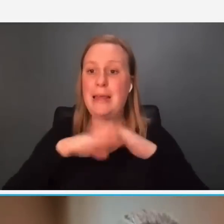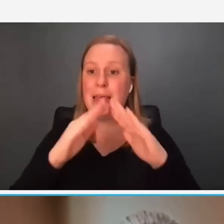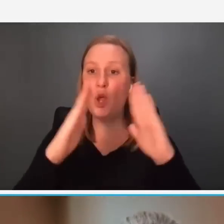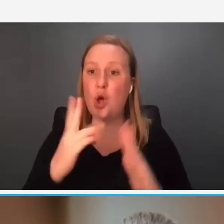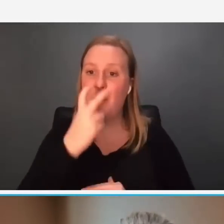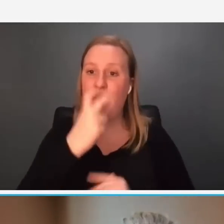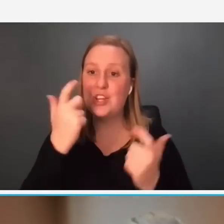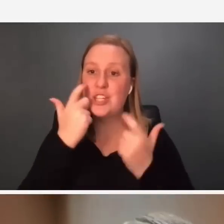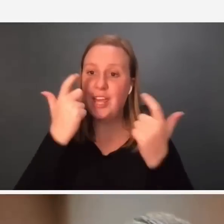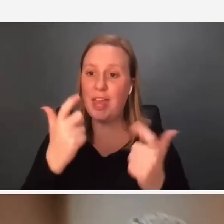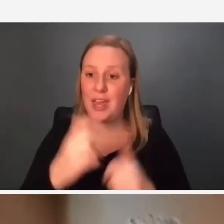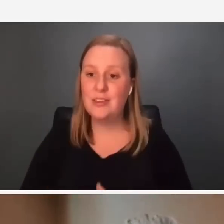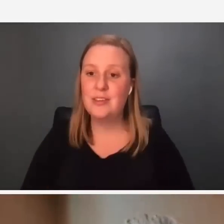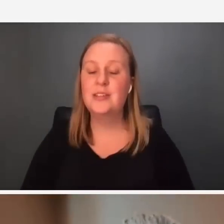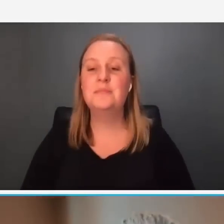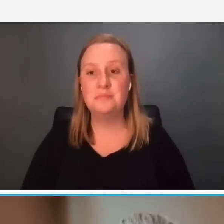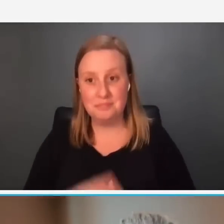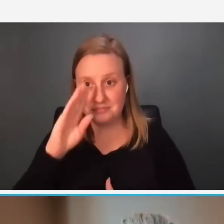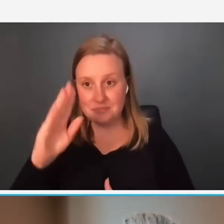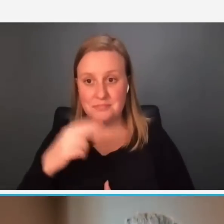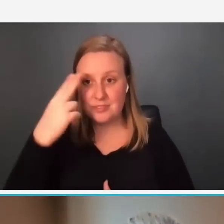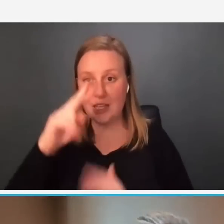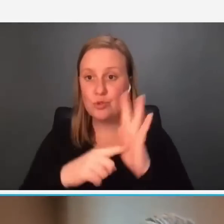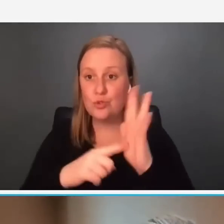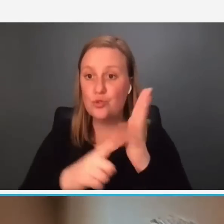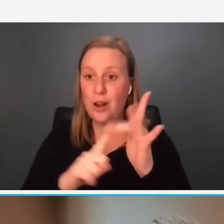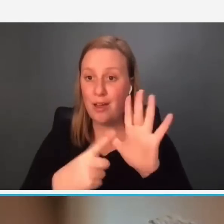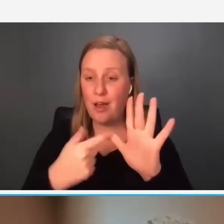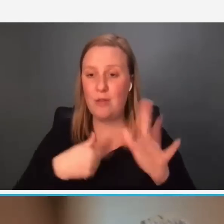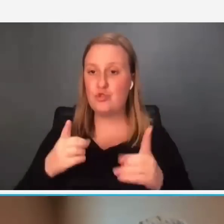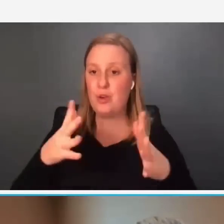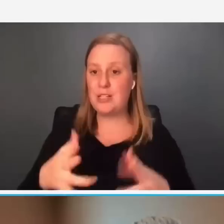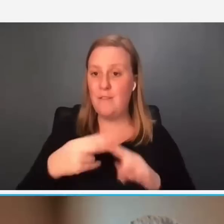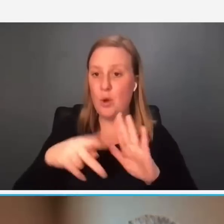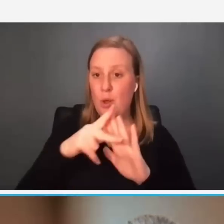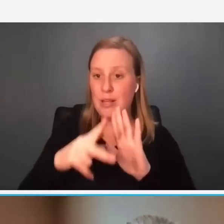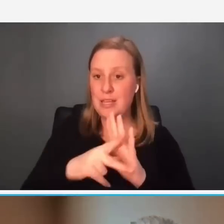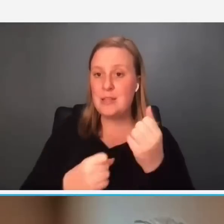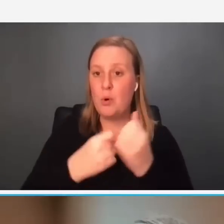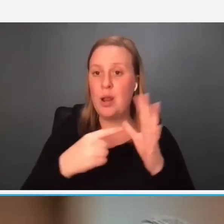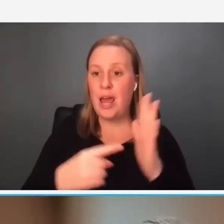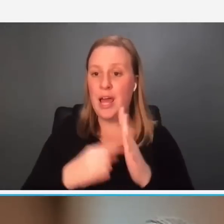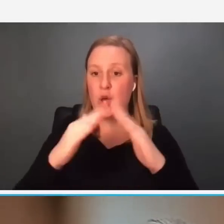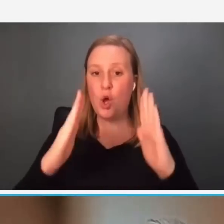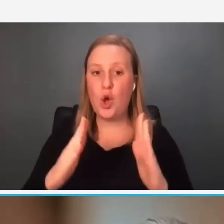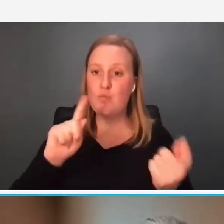Thanks Nick. Hi everyone. I'm Julia. I'm the Director for Policy in the Support at Home Reform Branch at the Department and today I'm